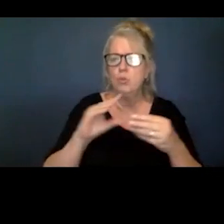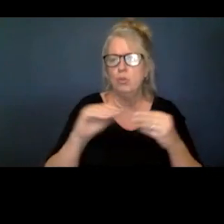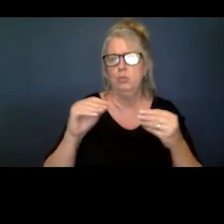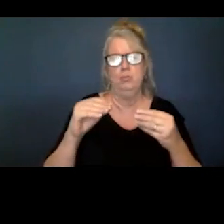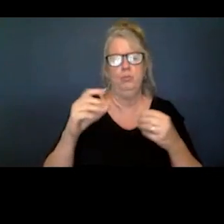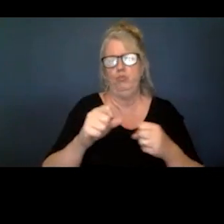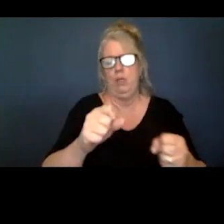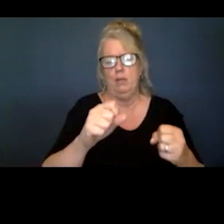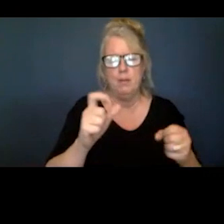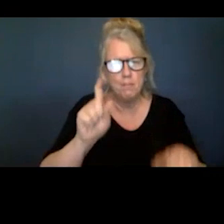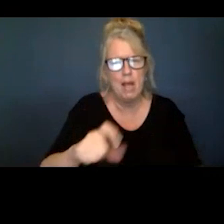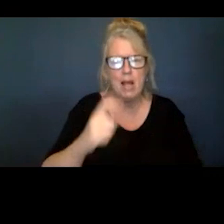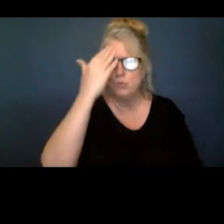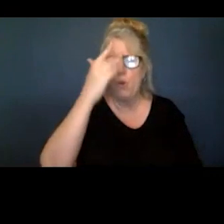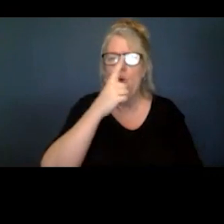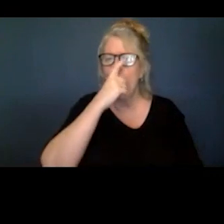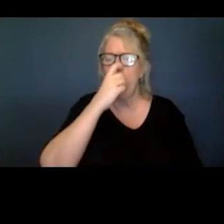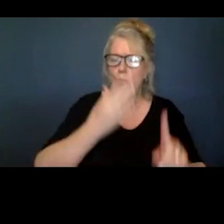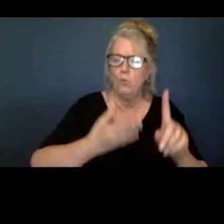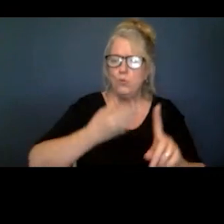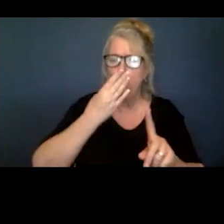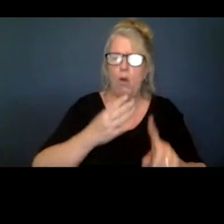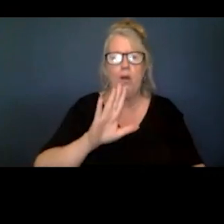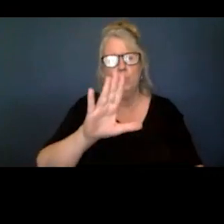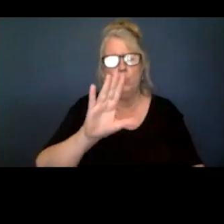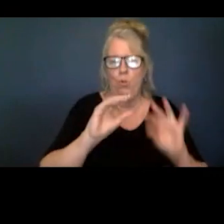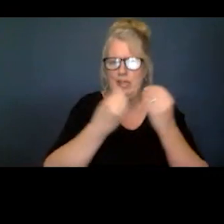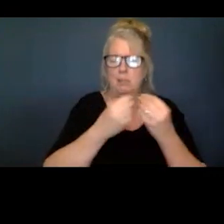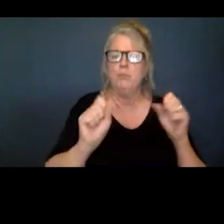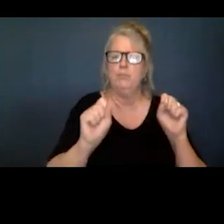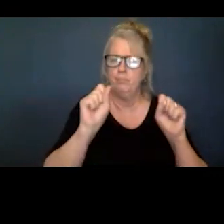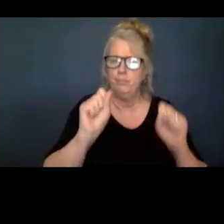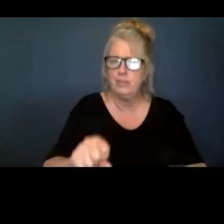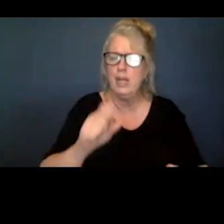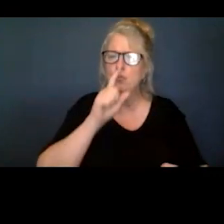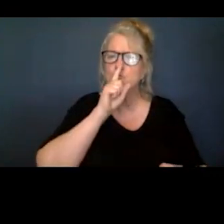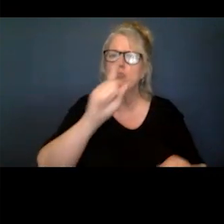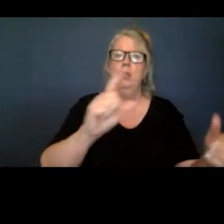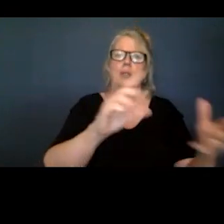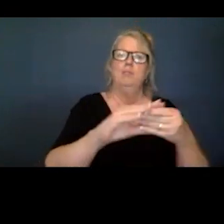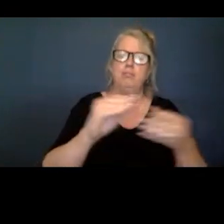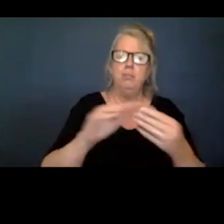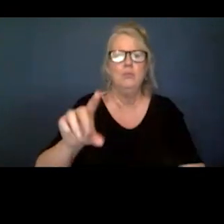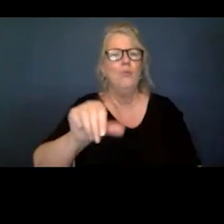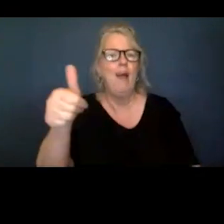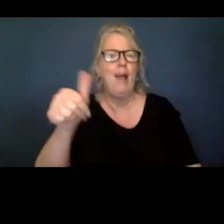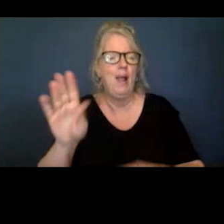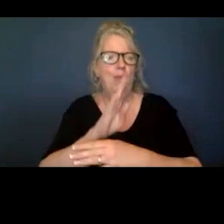You have to know who you are or your organization to be able to pitch partnership to another entity.